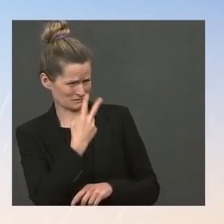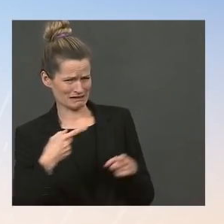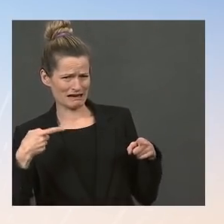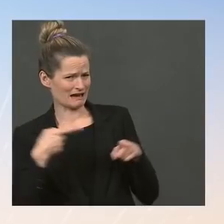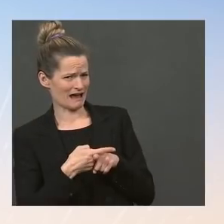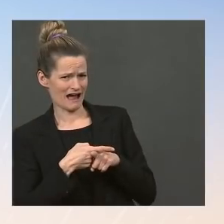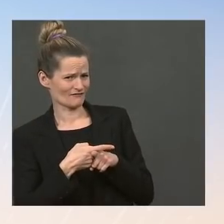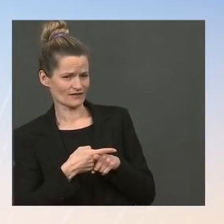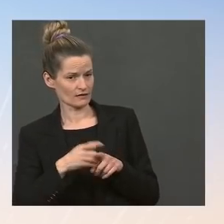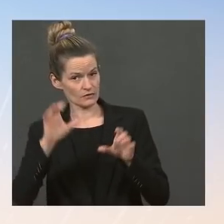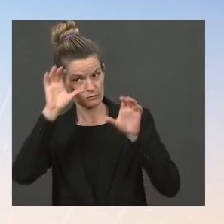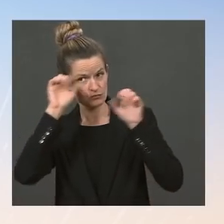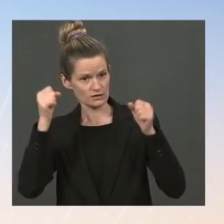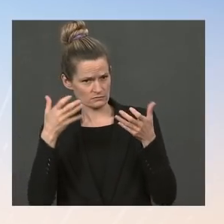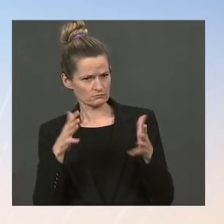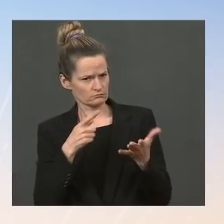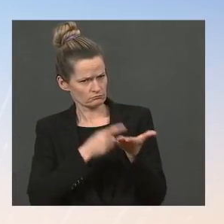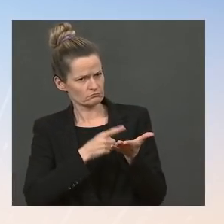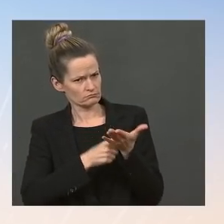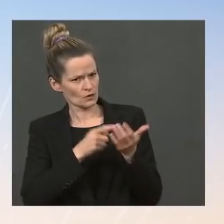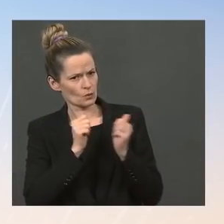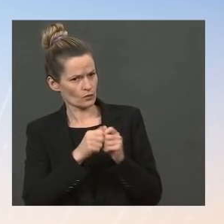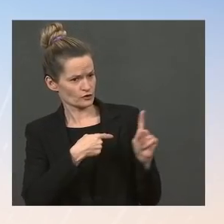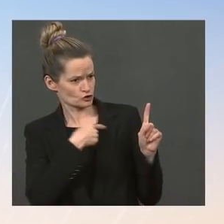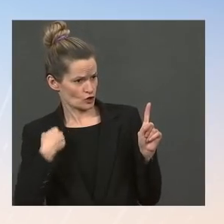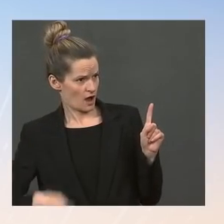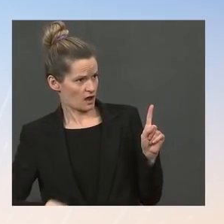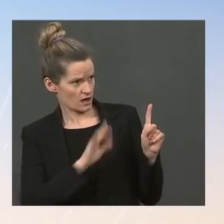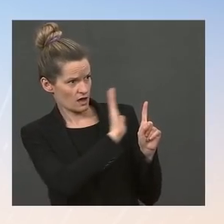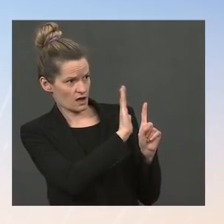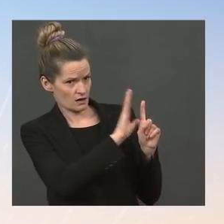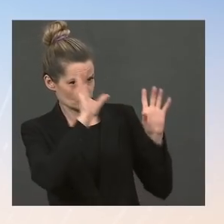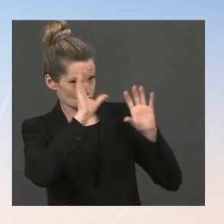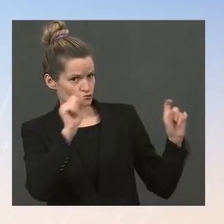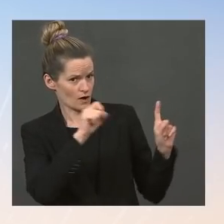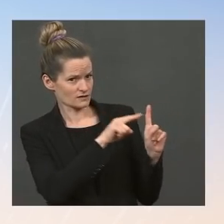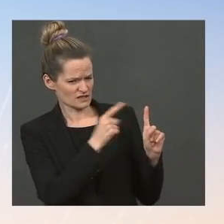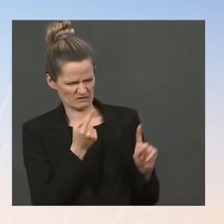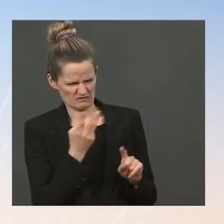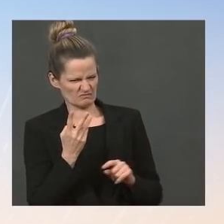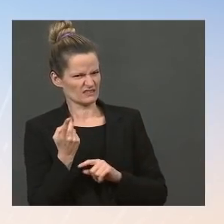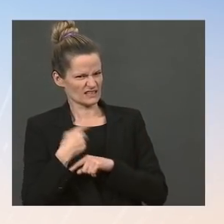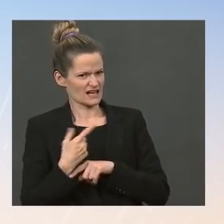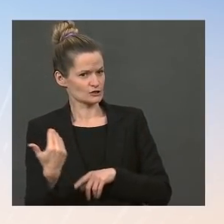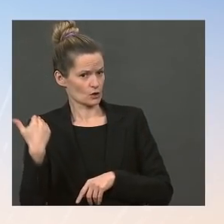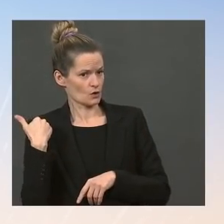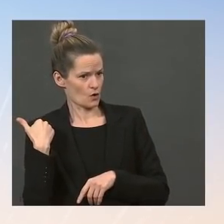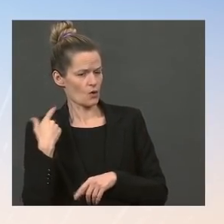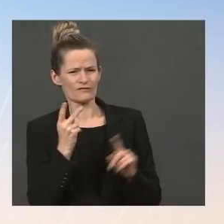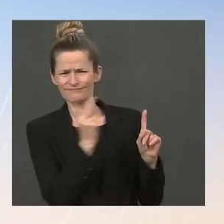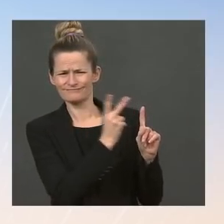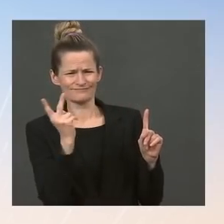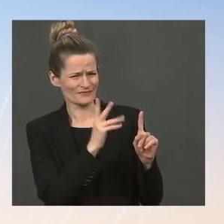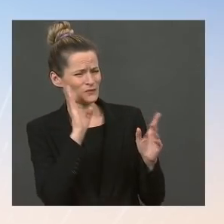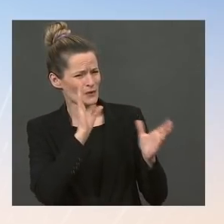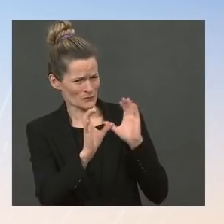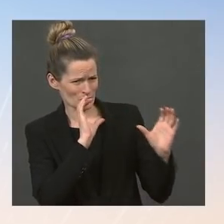And certainly, we're committed to maintaining an open, high-level dialogue between the leaders. The Press: The other country reacting strongly to this